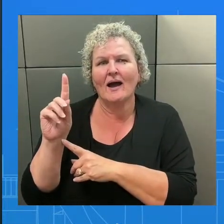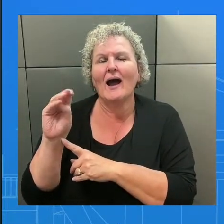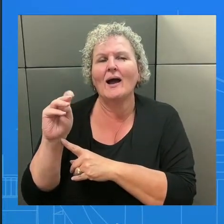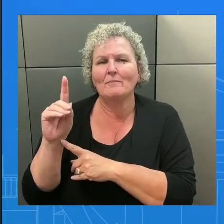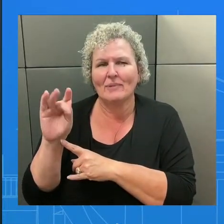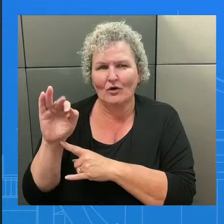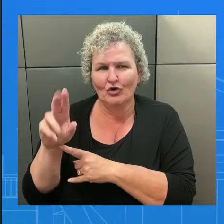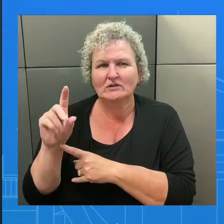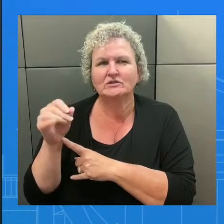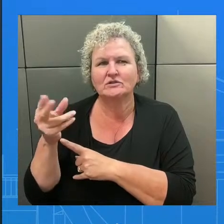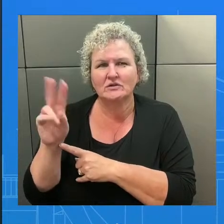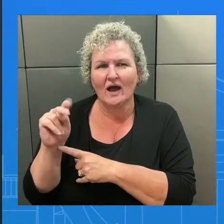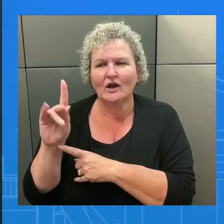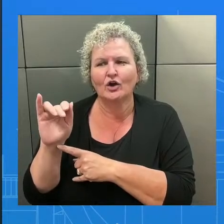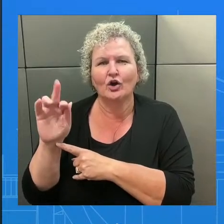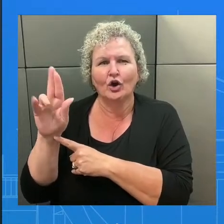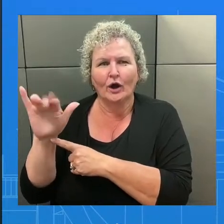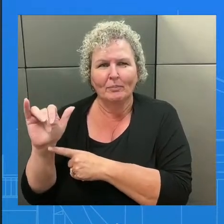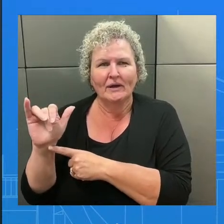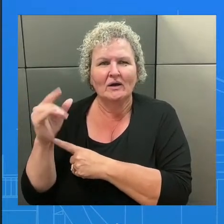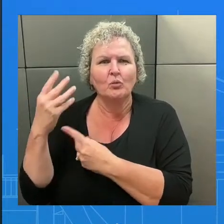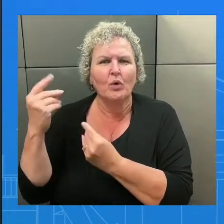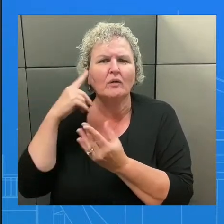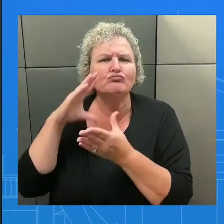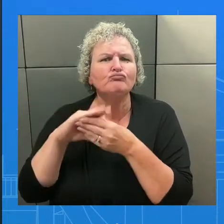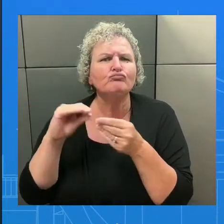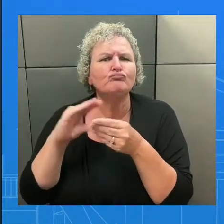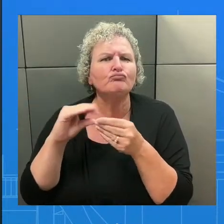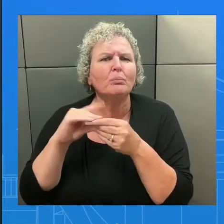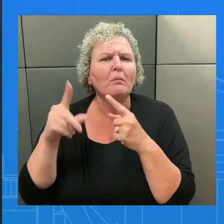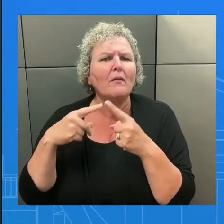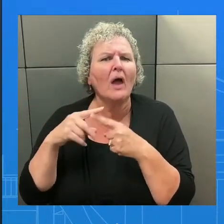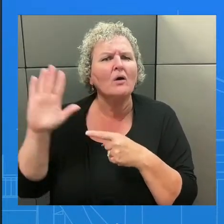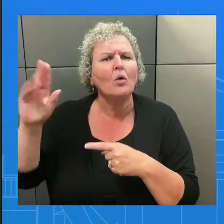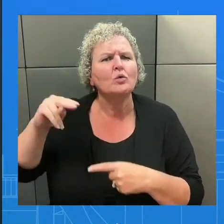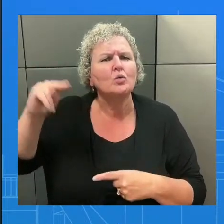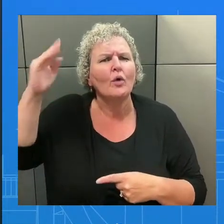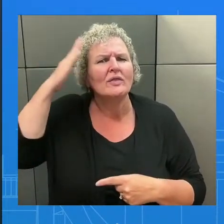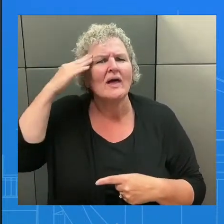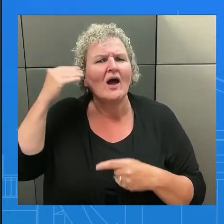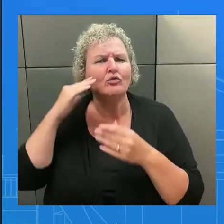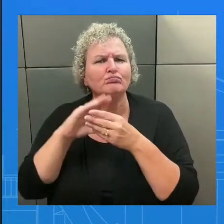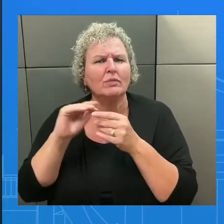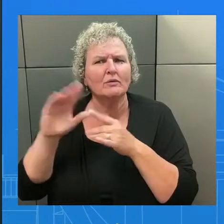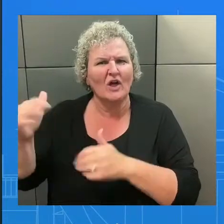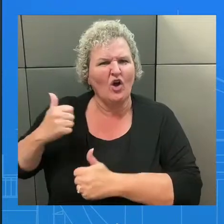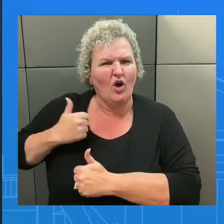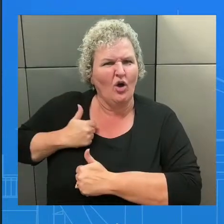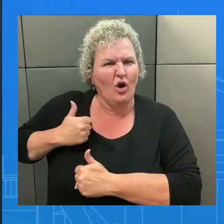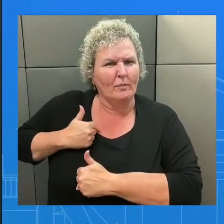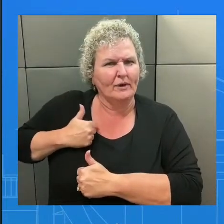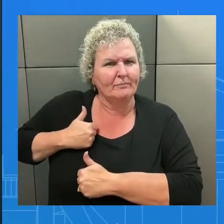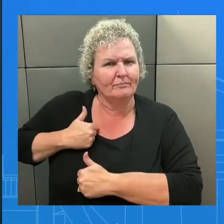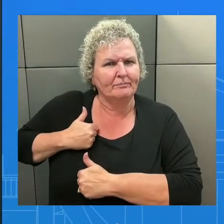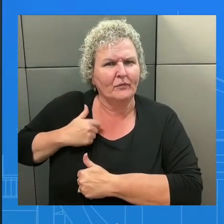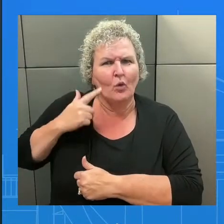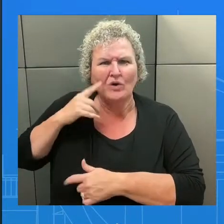sovereign assets to support Ukraine, and other foreign policy matters. Admiral. Mr. Kirby: Thank you very much, Karine. Good afternoon, everybody.